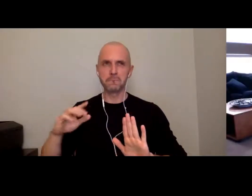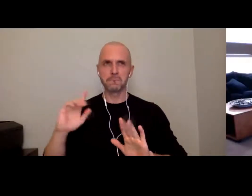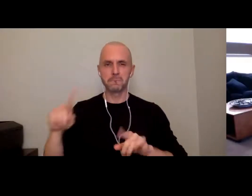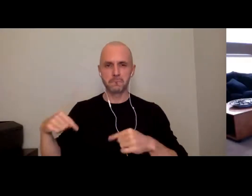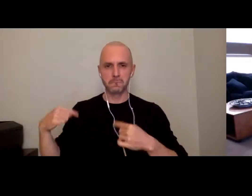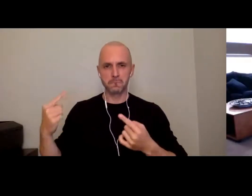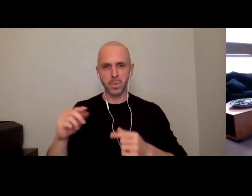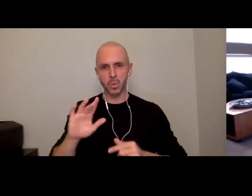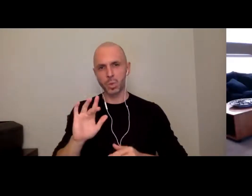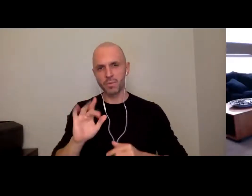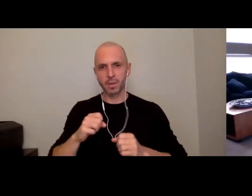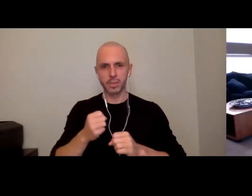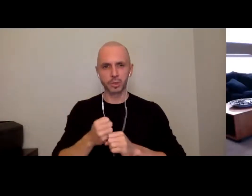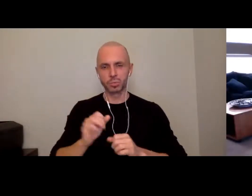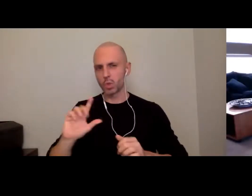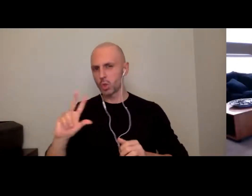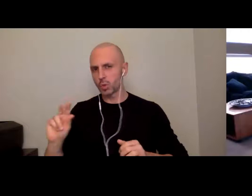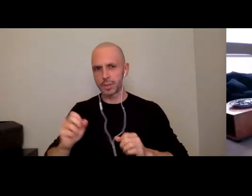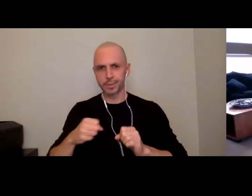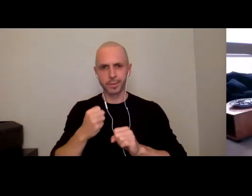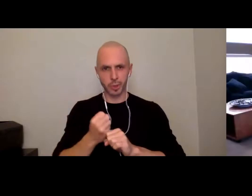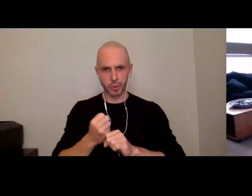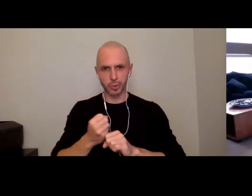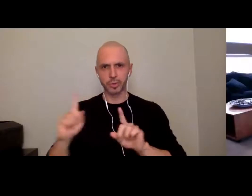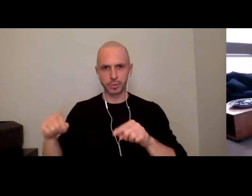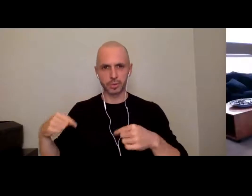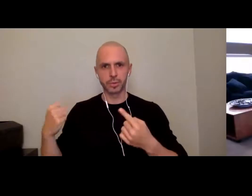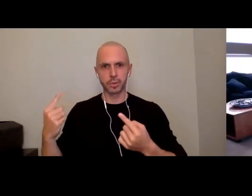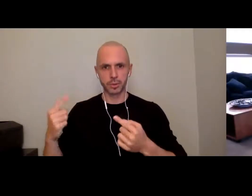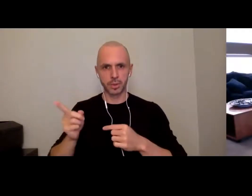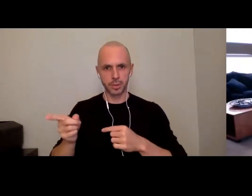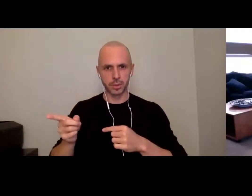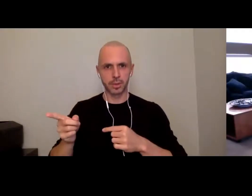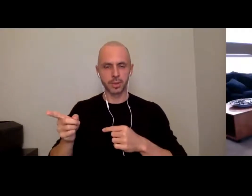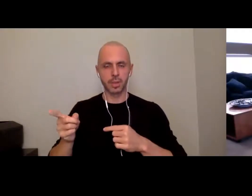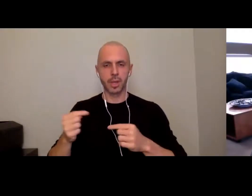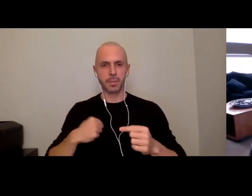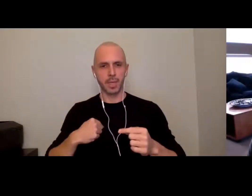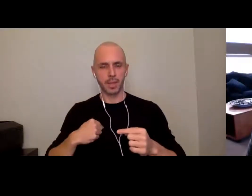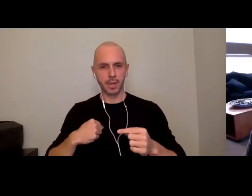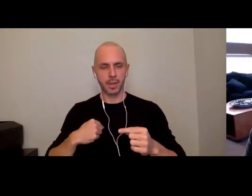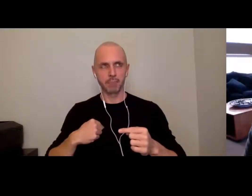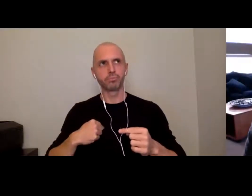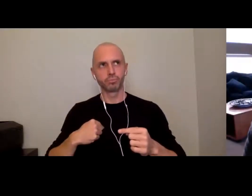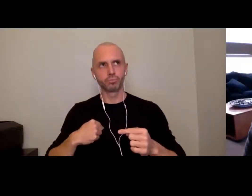years- i started to go through my own archives and i've had a camera since i was about 16